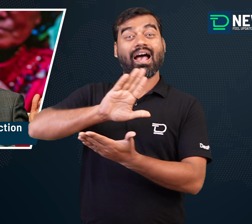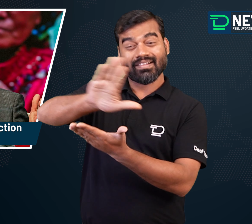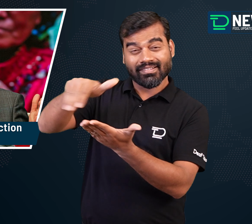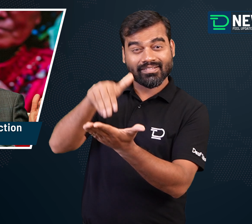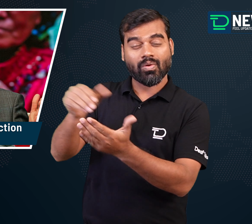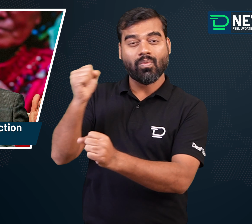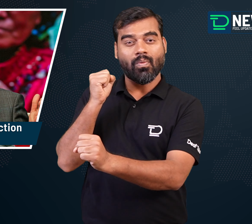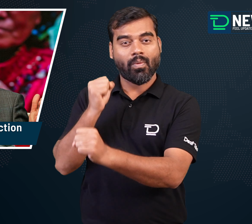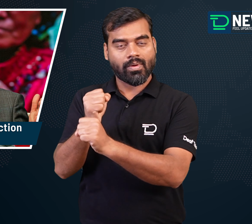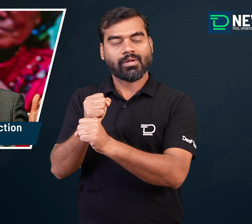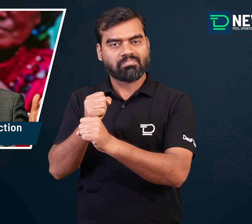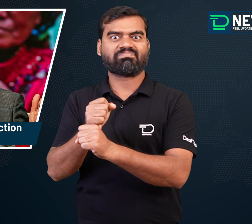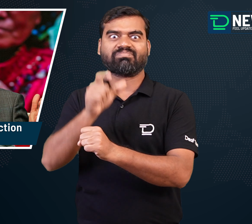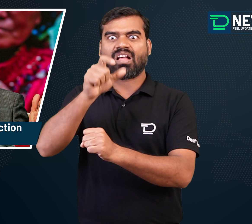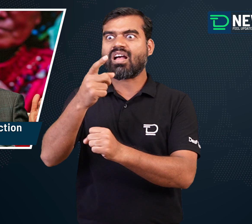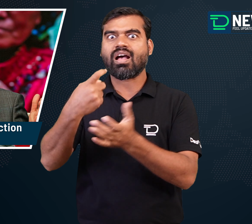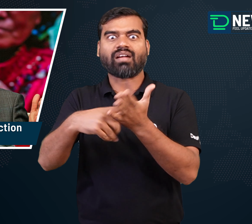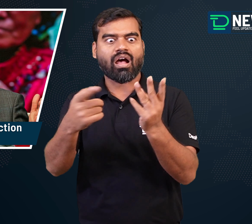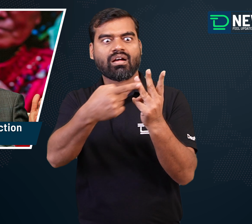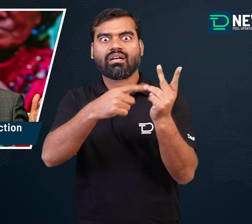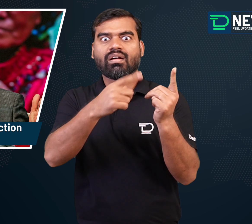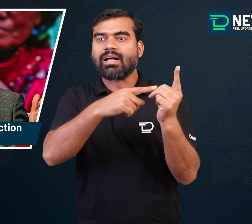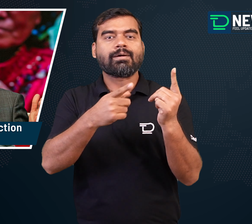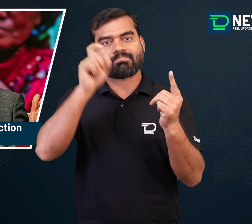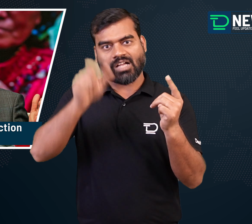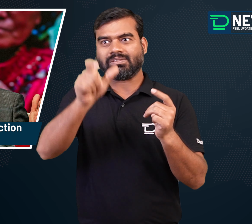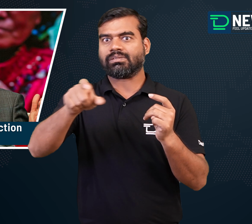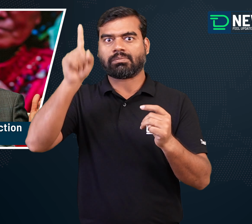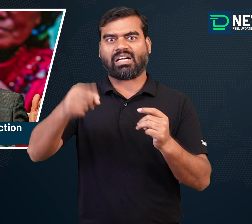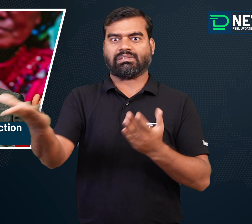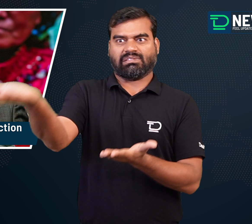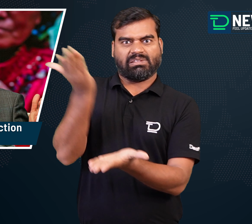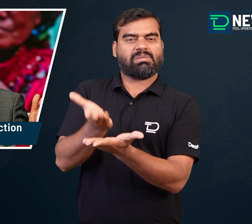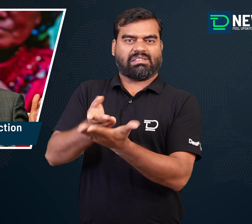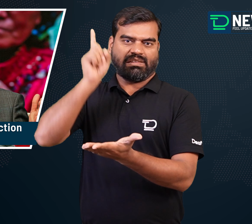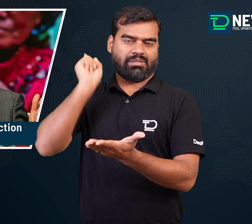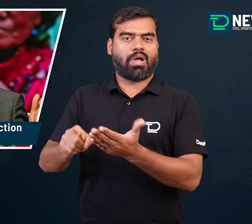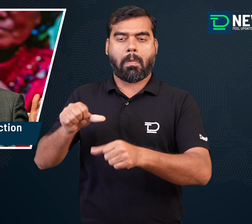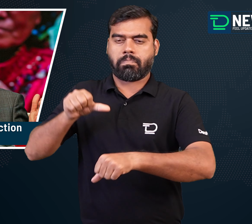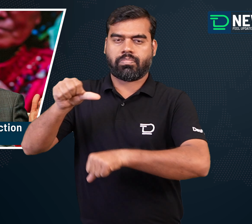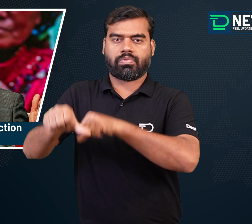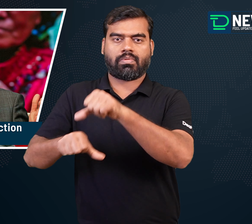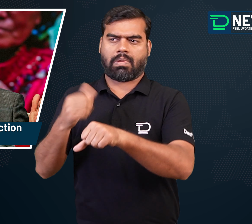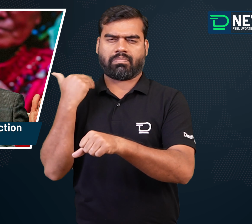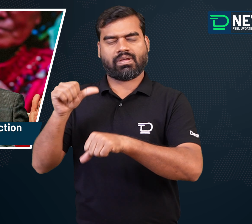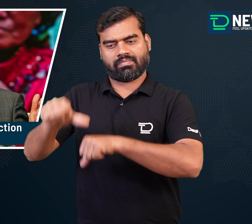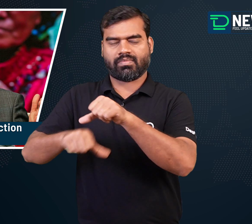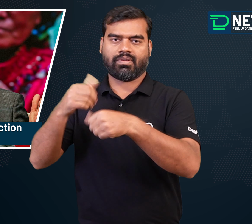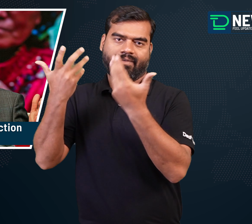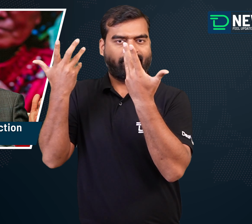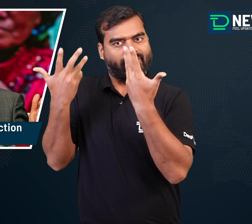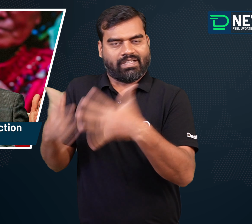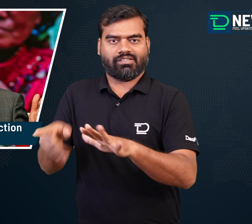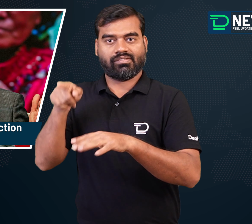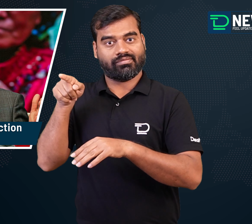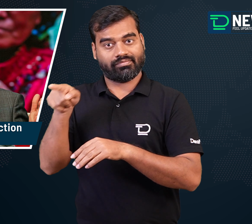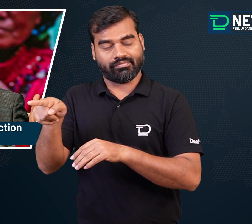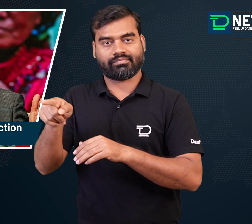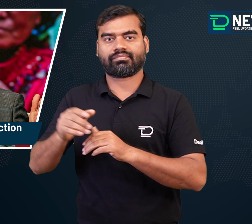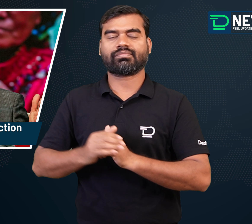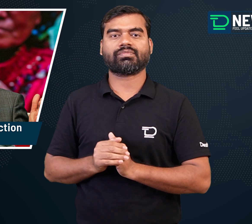the central government has started the process of searching for suitable candidates.